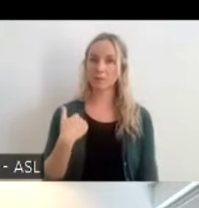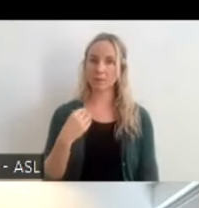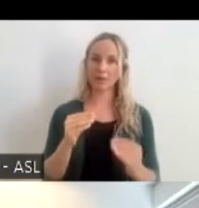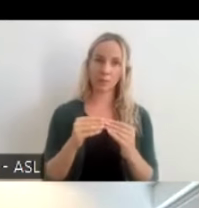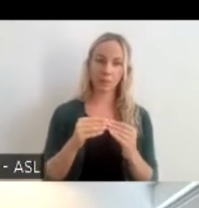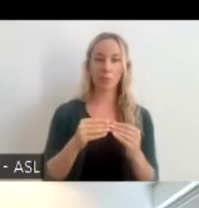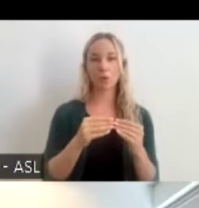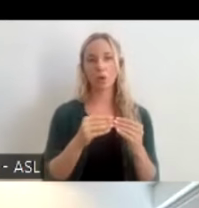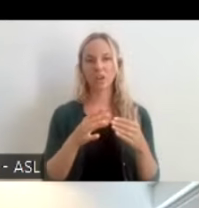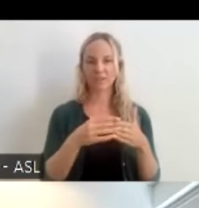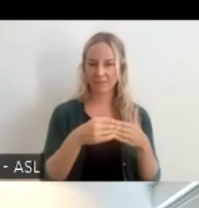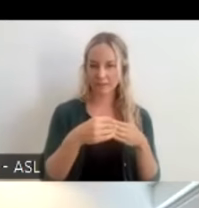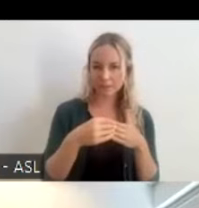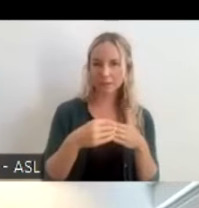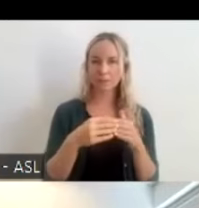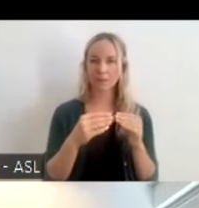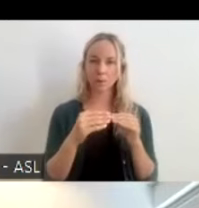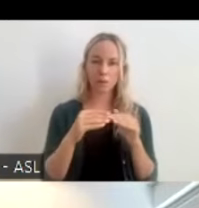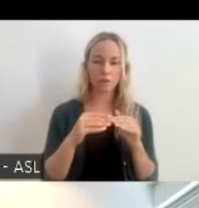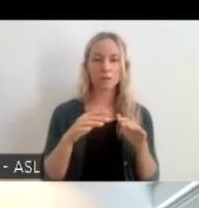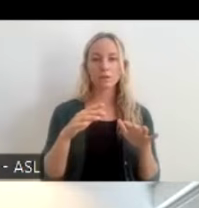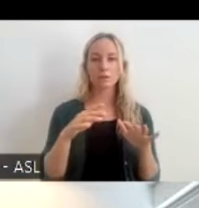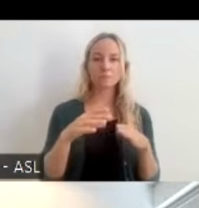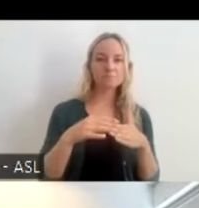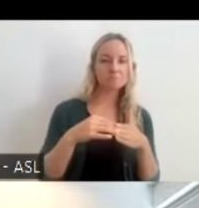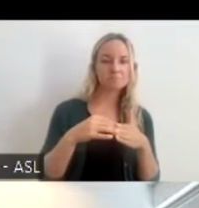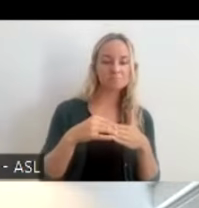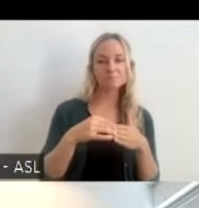here and an individual says this is the reason why this